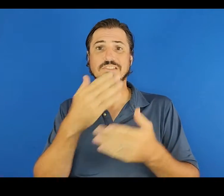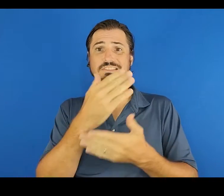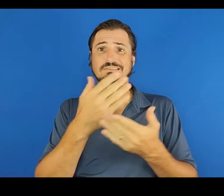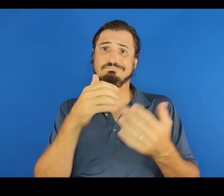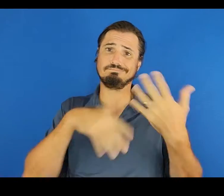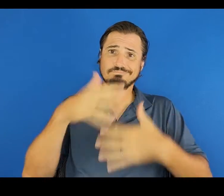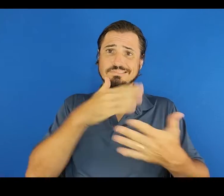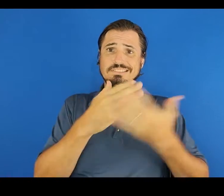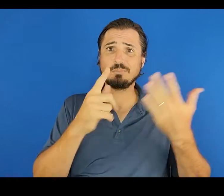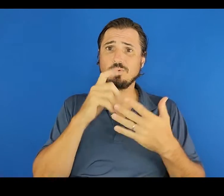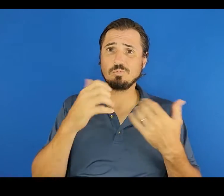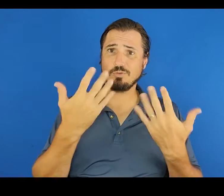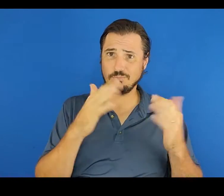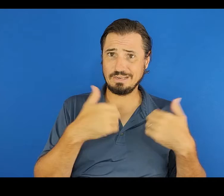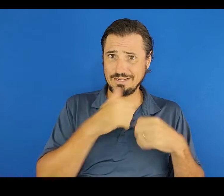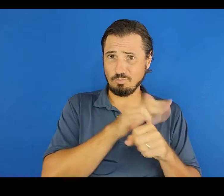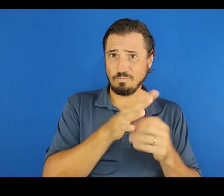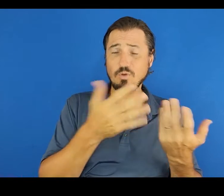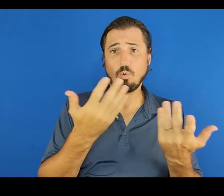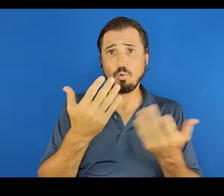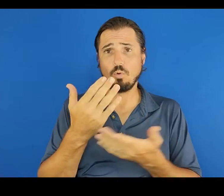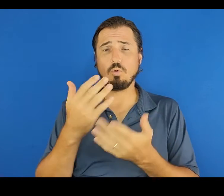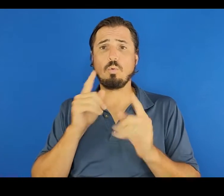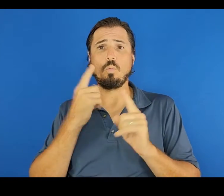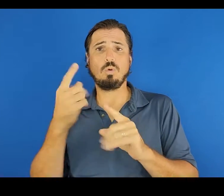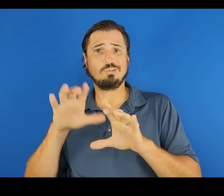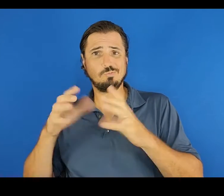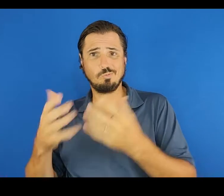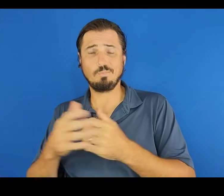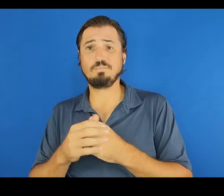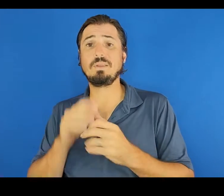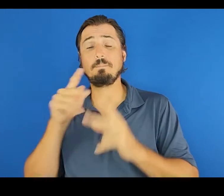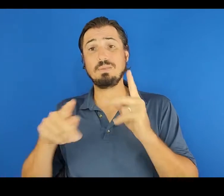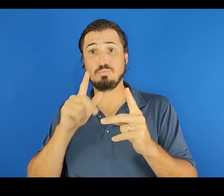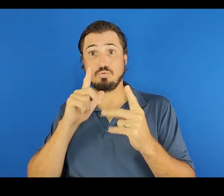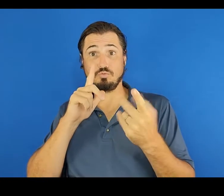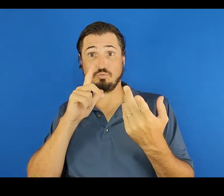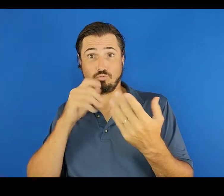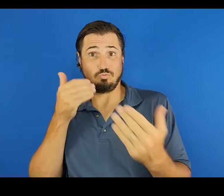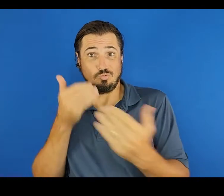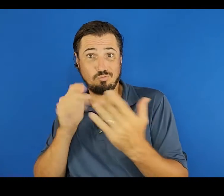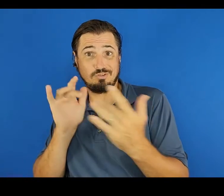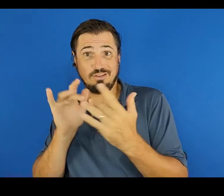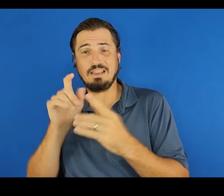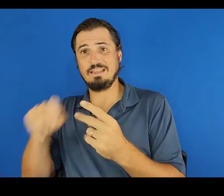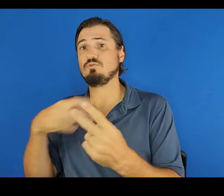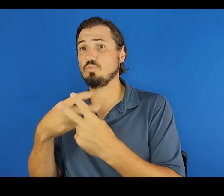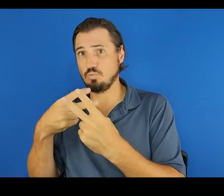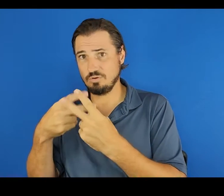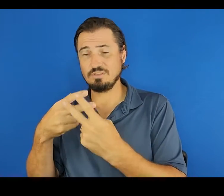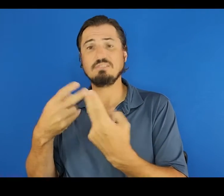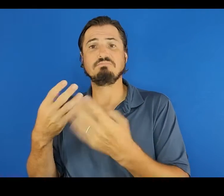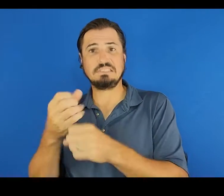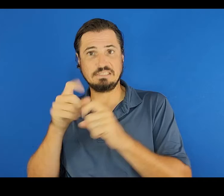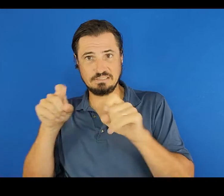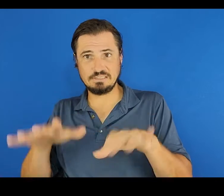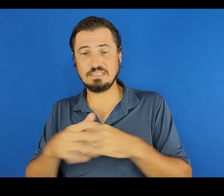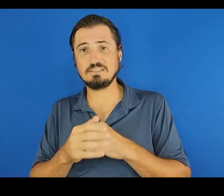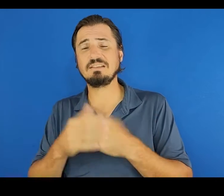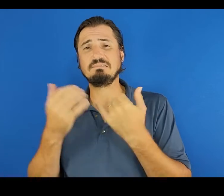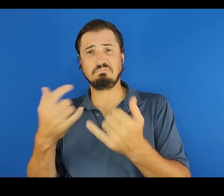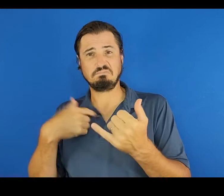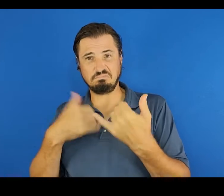Active cases are directed to isolate, and close contacts are being identified, offered testing, and directed to quarantine. Investigations are ongoing.